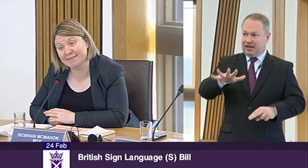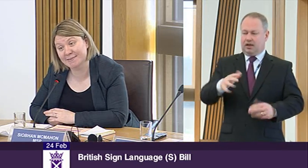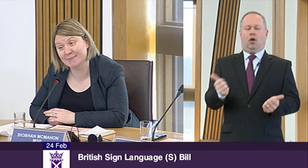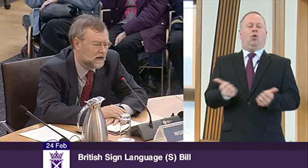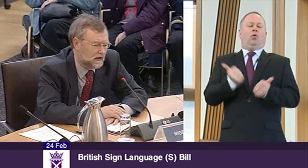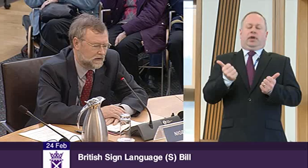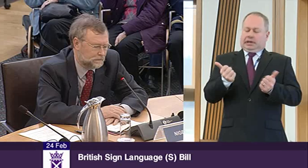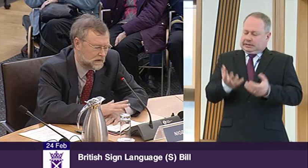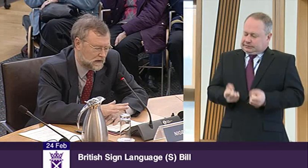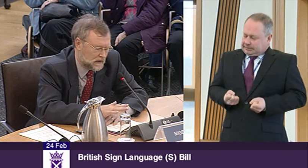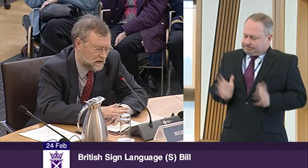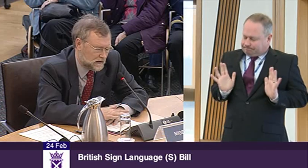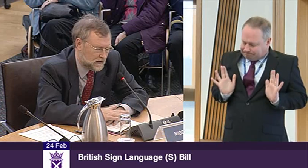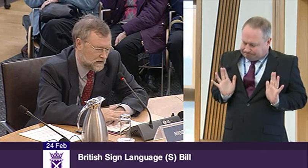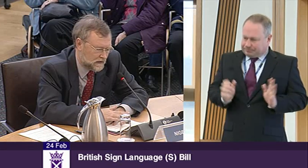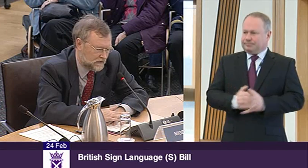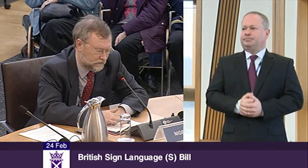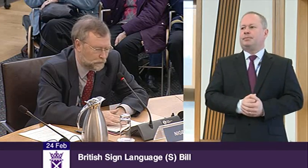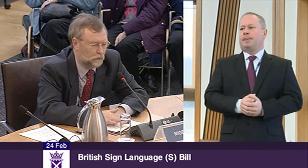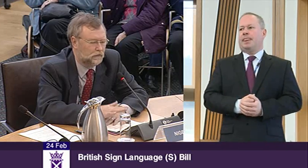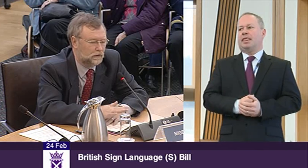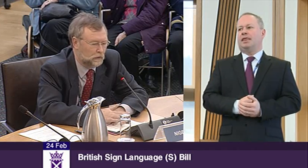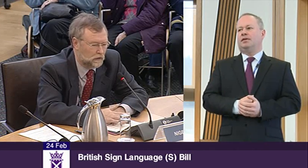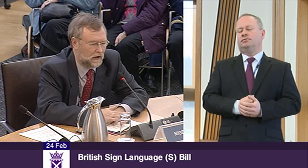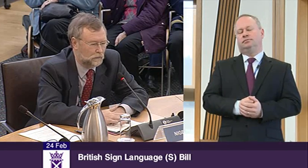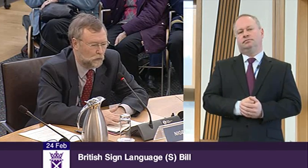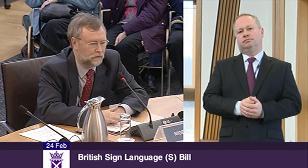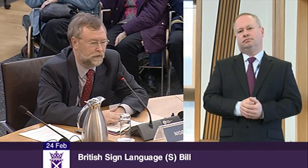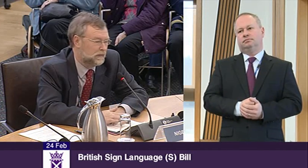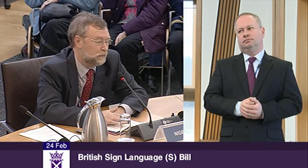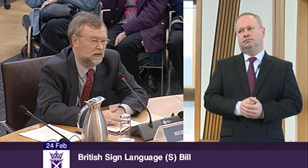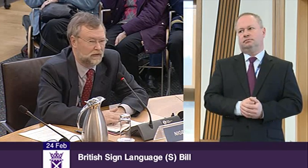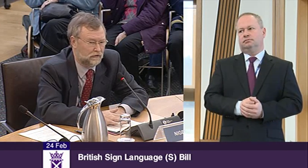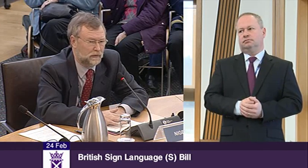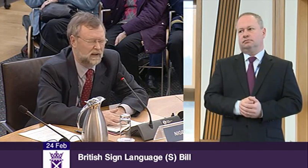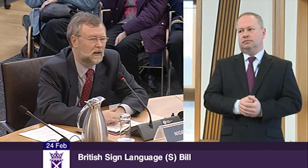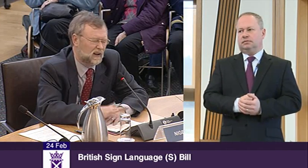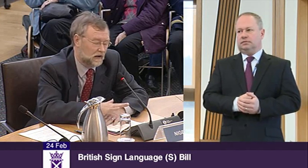Nigel Firth: Okay. I stand corrected. It is important to look at what individual public